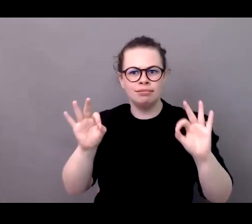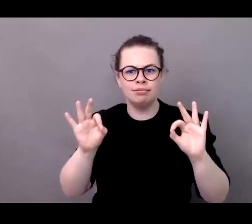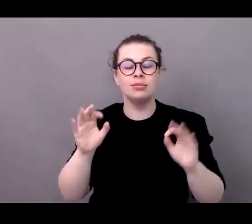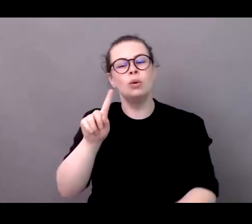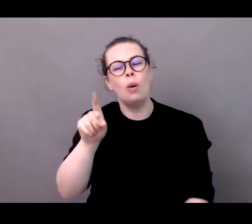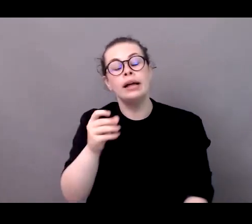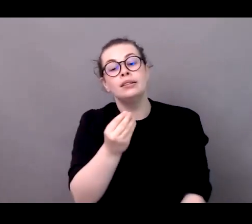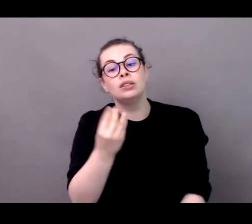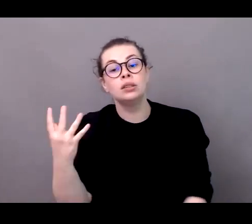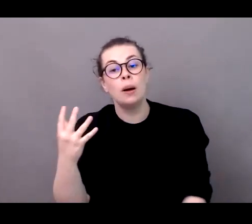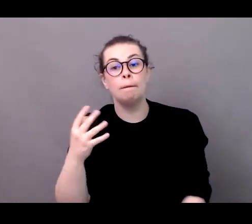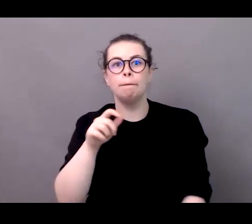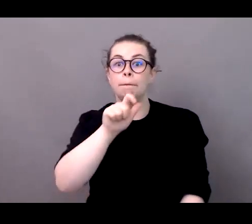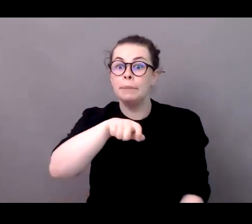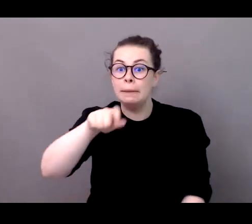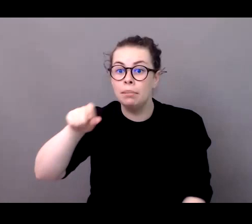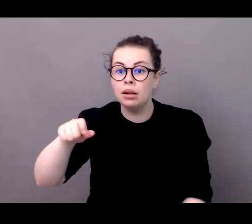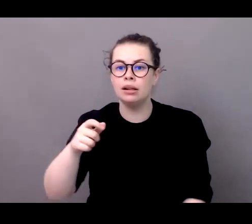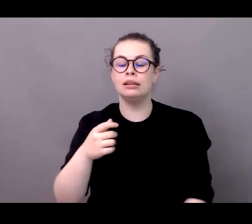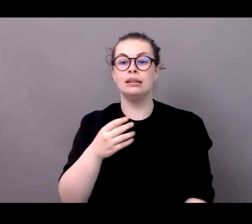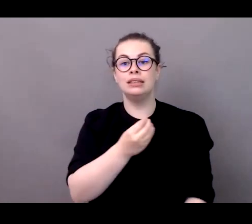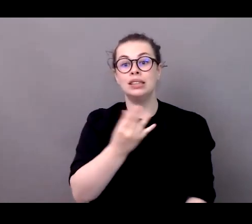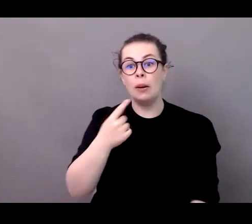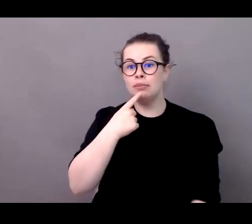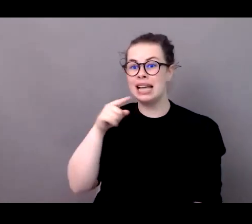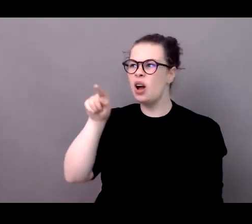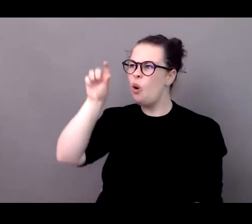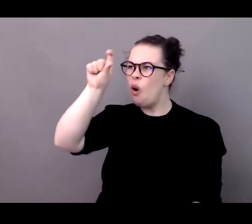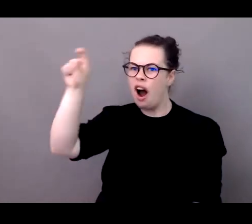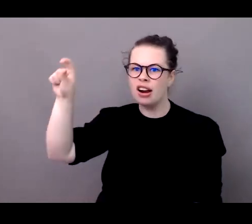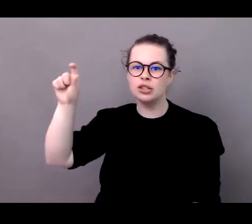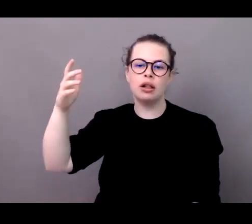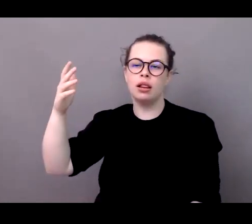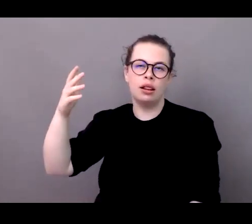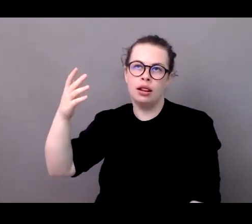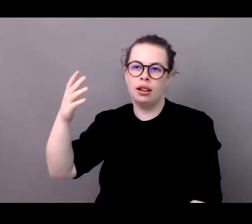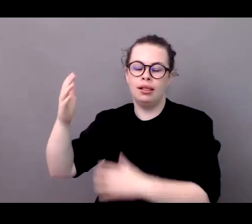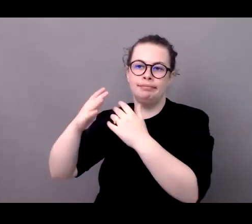that there is contradictions between one Article of the convention and another. Now, the drafters,